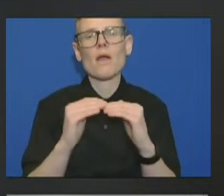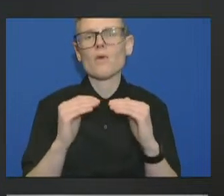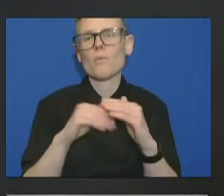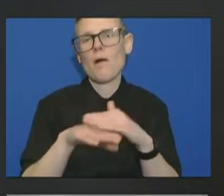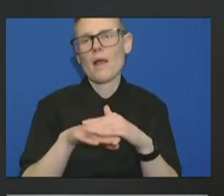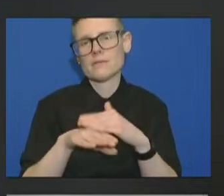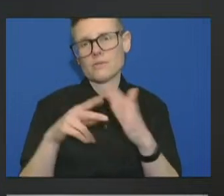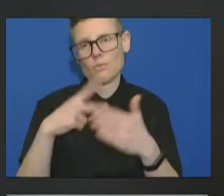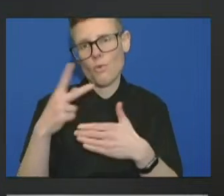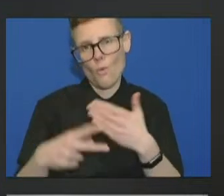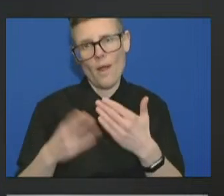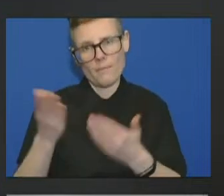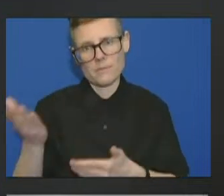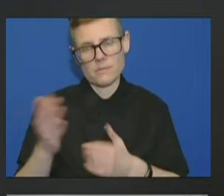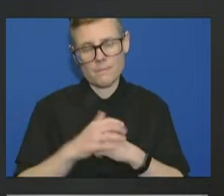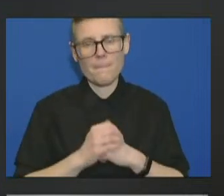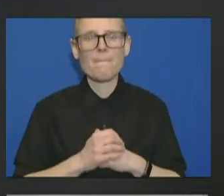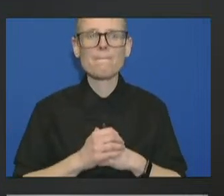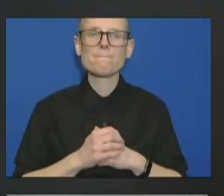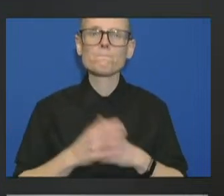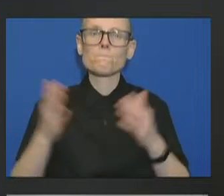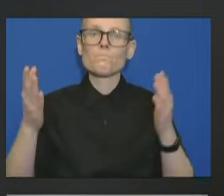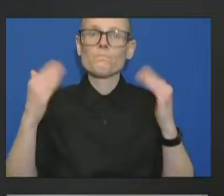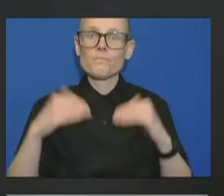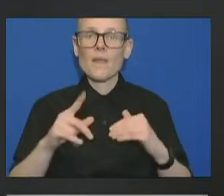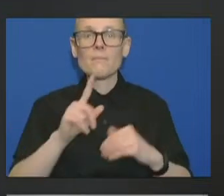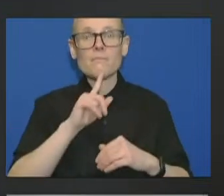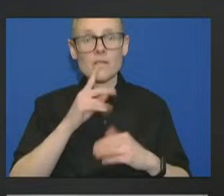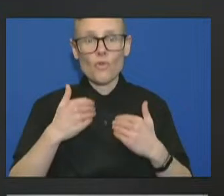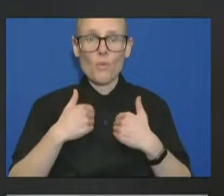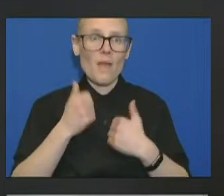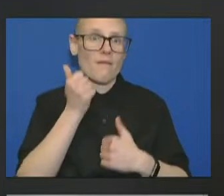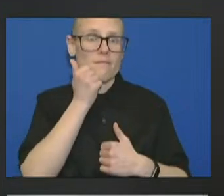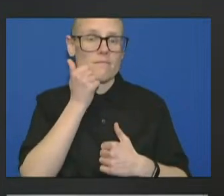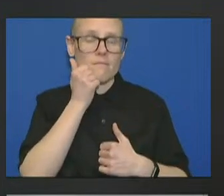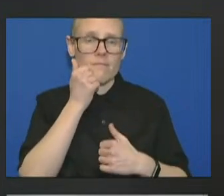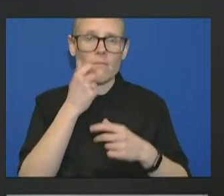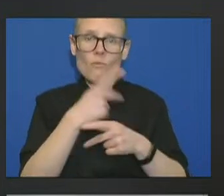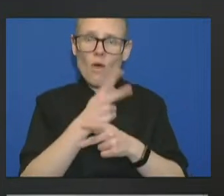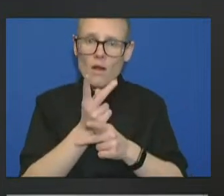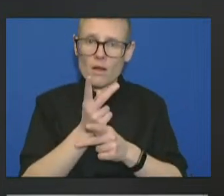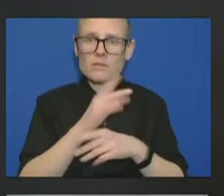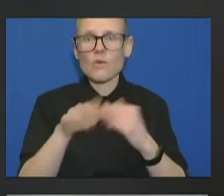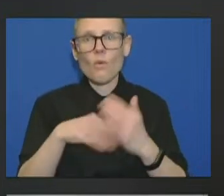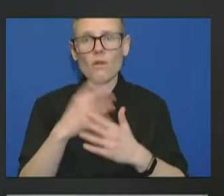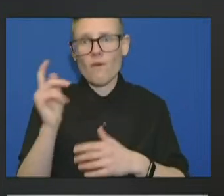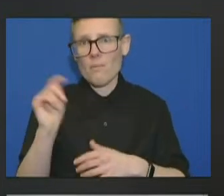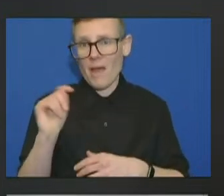because they wanted to advocate for more equitable access to